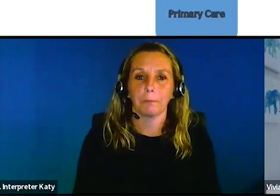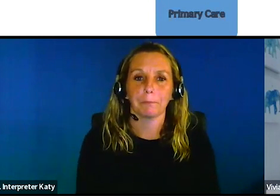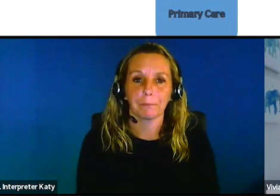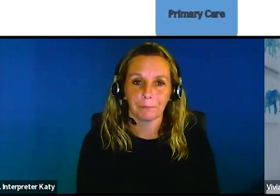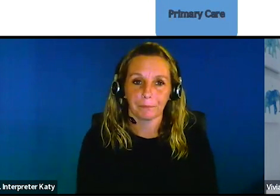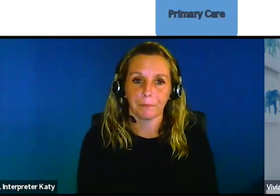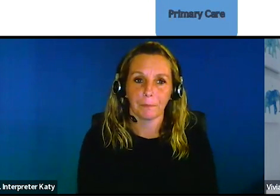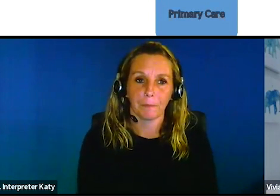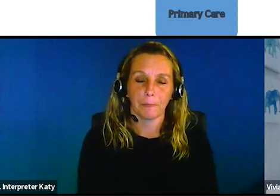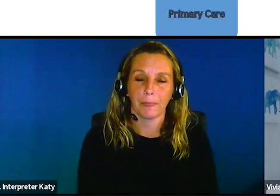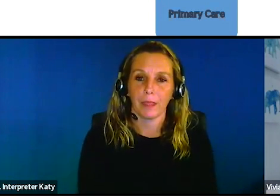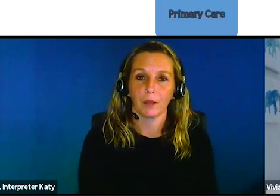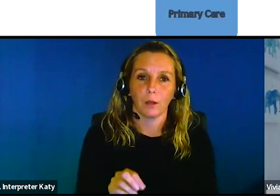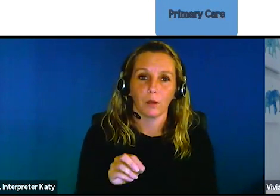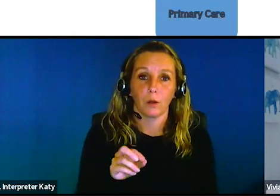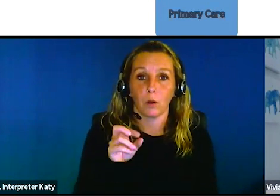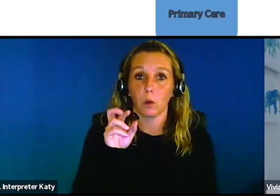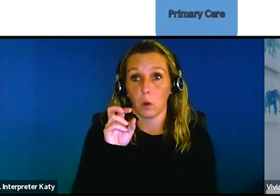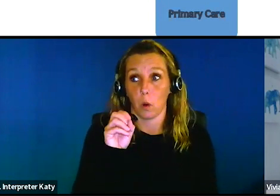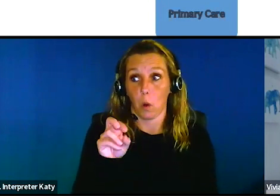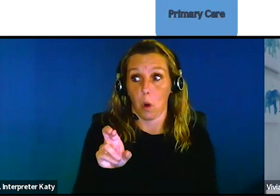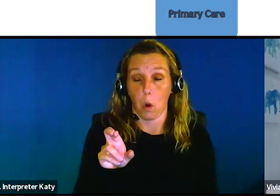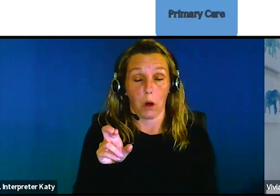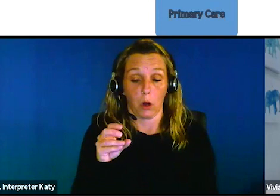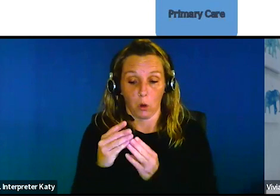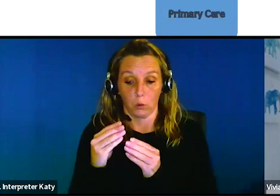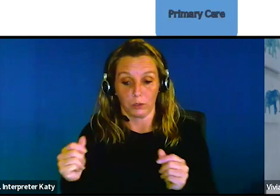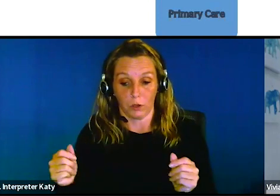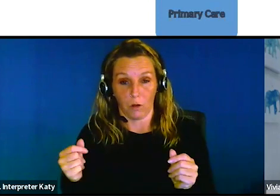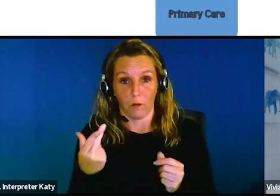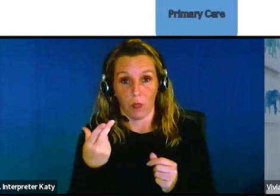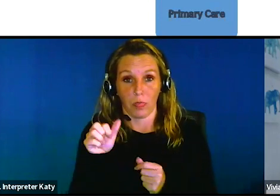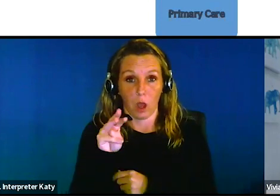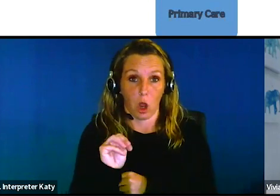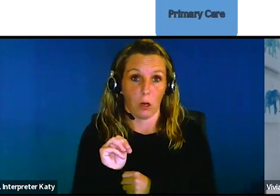or resolving the harm that we may experience in our world.